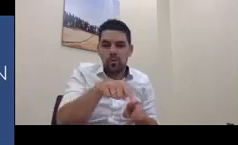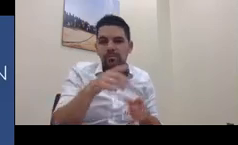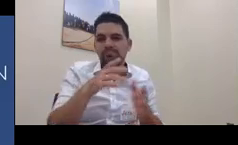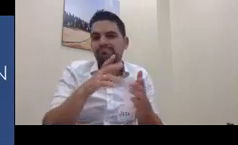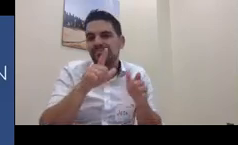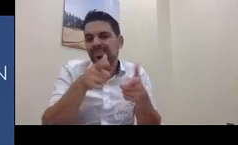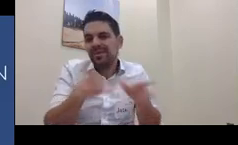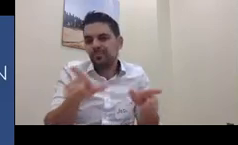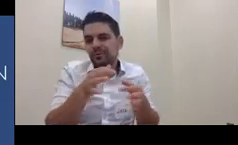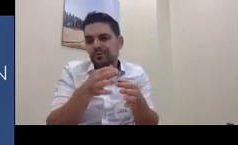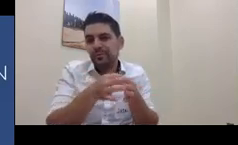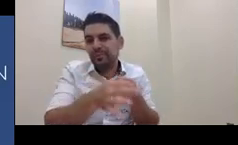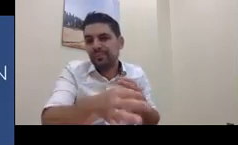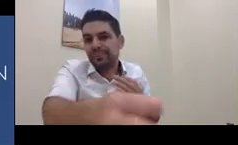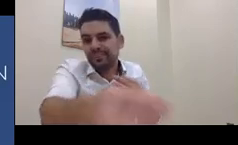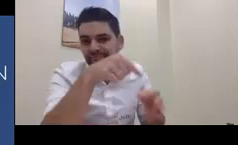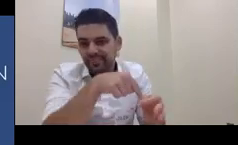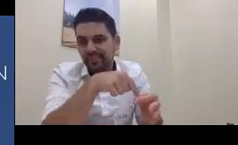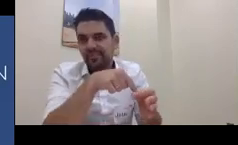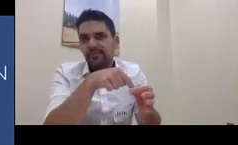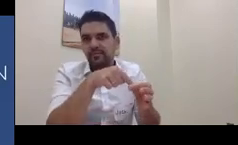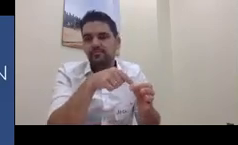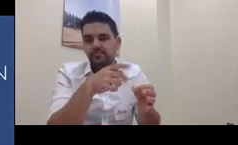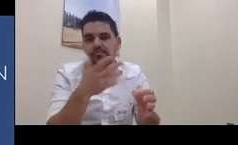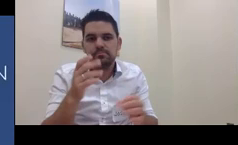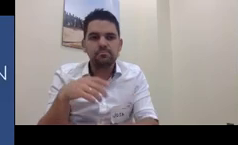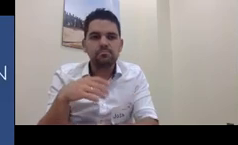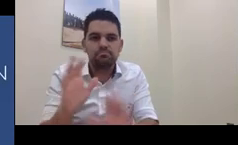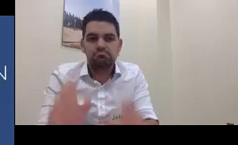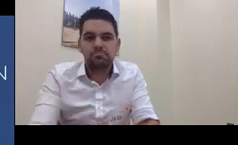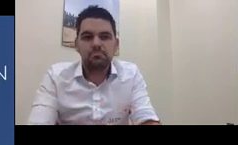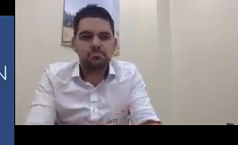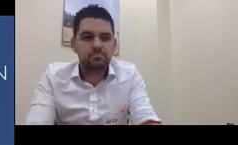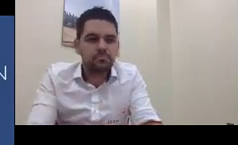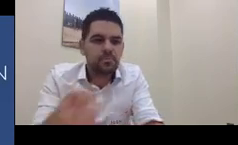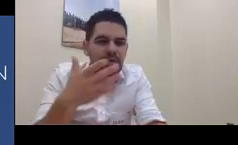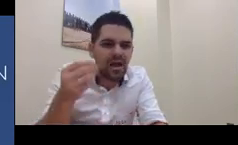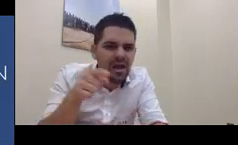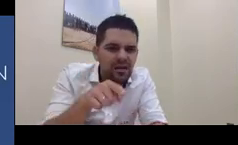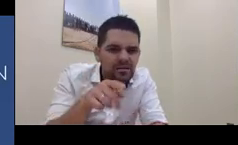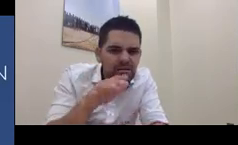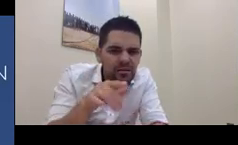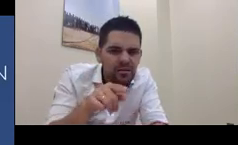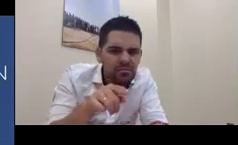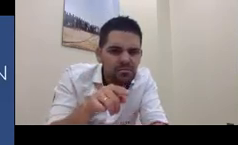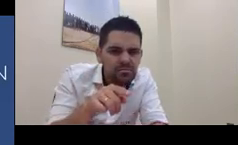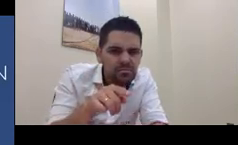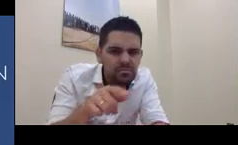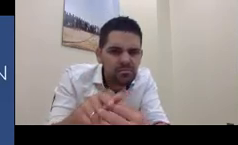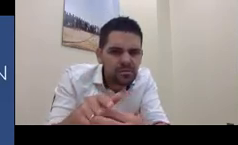So therefore, their language delayed. Can you check about-- [clanks]